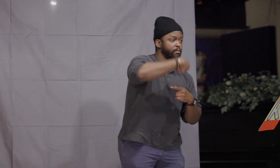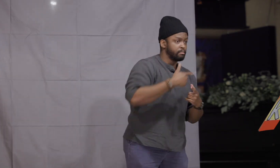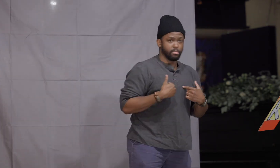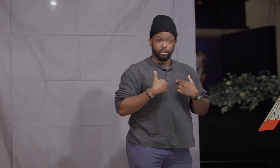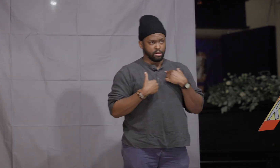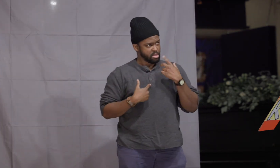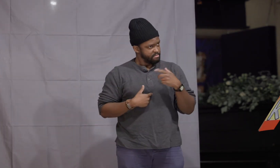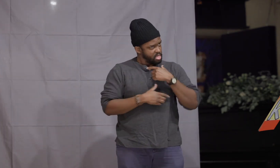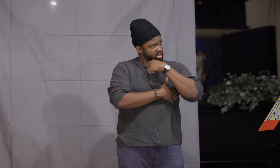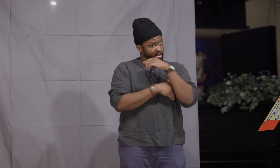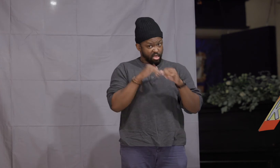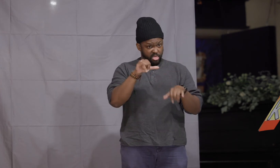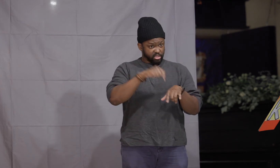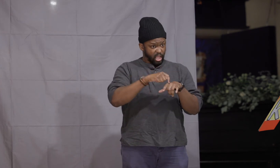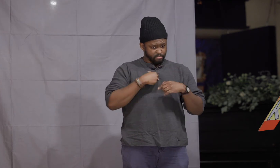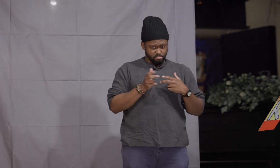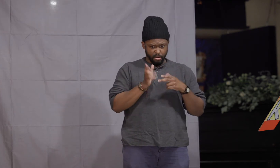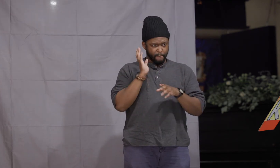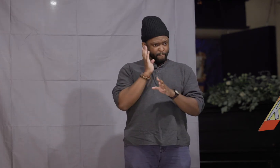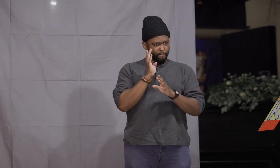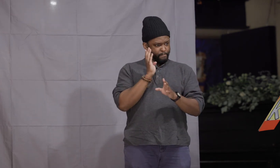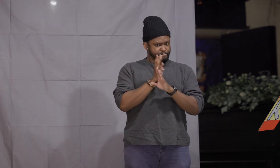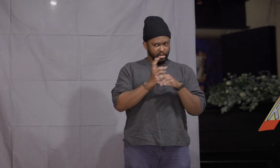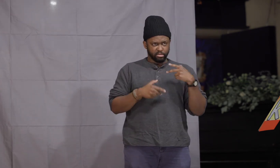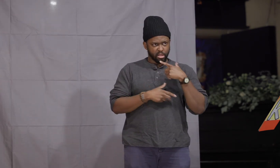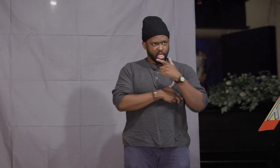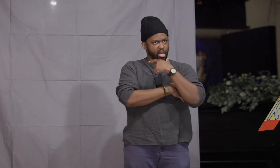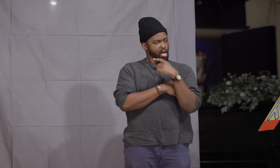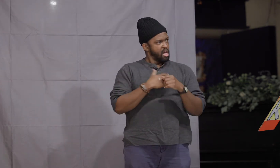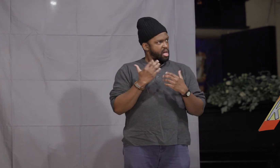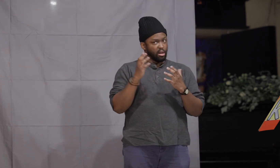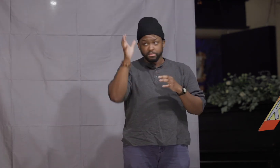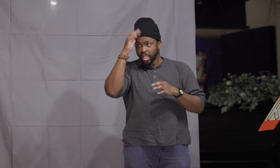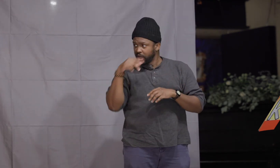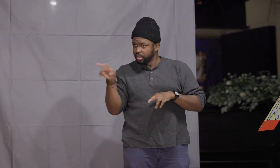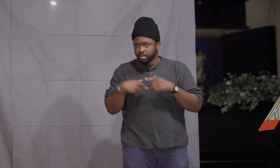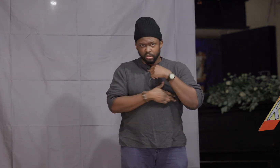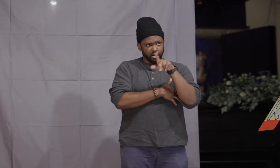Being there, seeing the actual place where black people